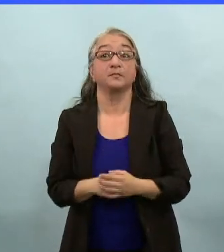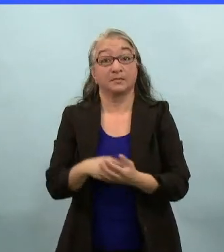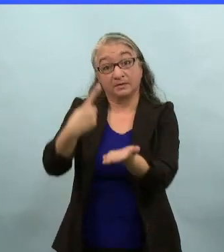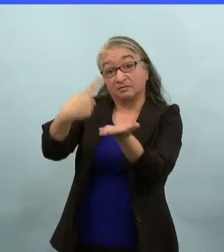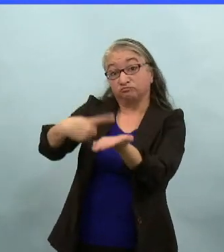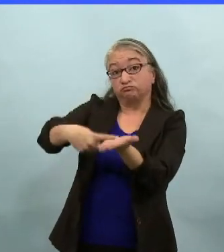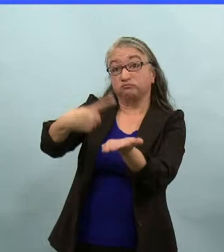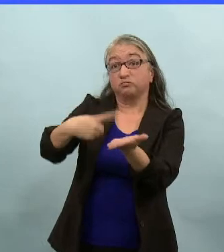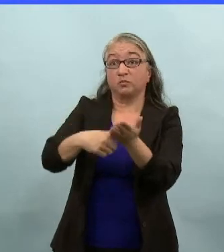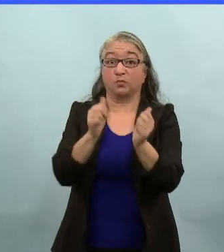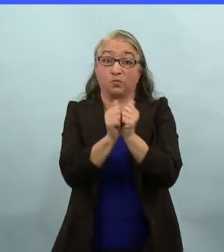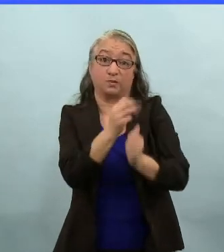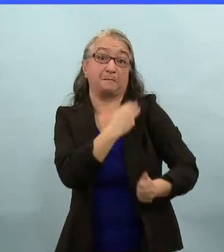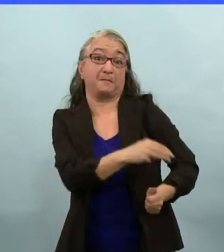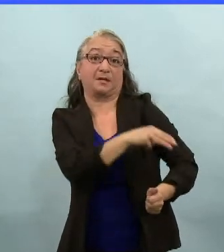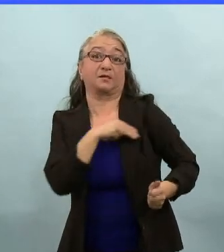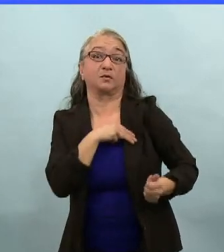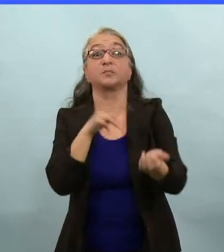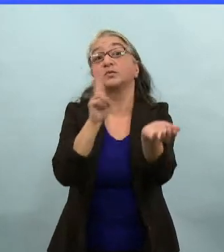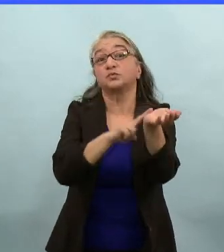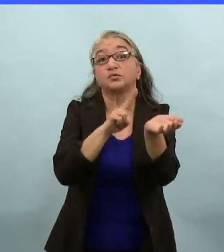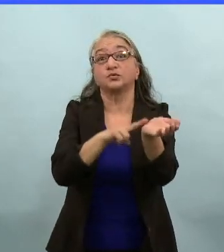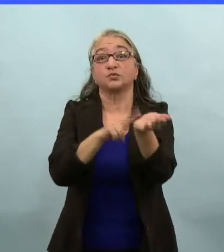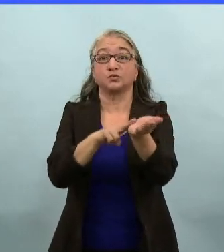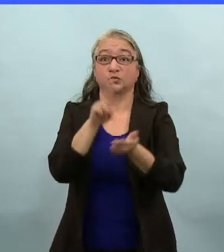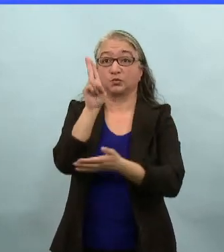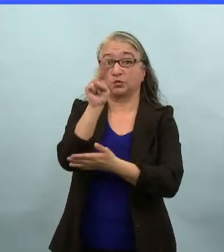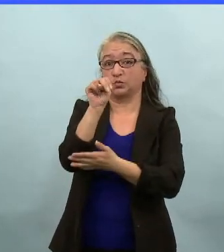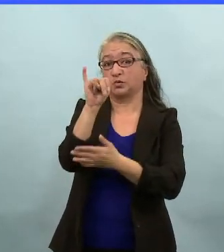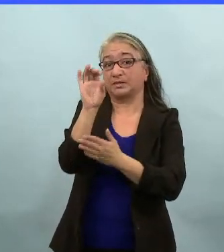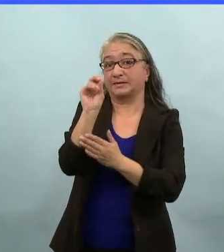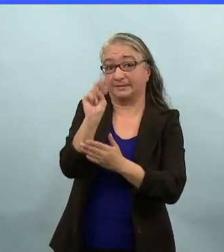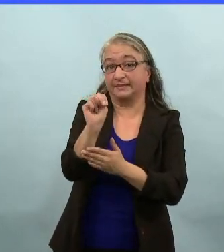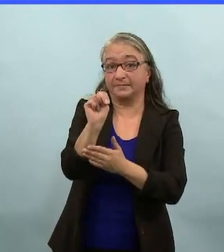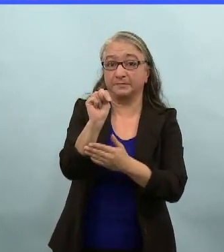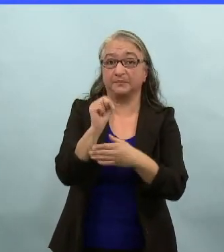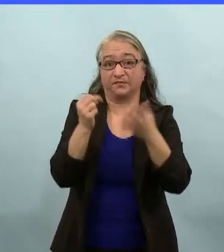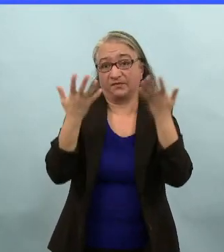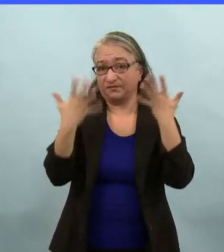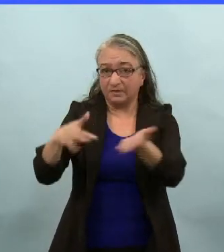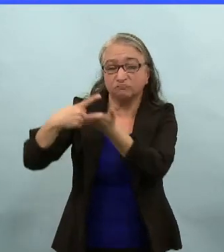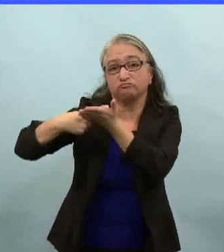and its leadership supports this initiative and we look forward to working with them on this we